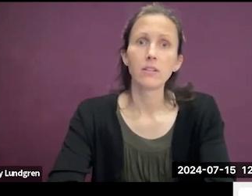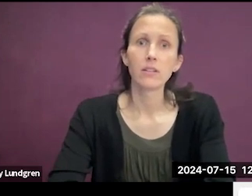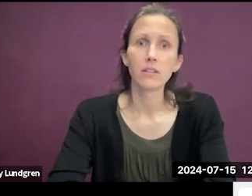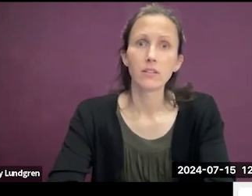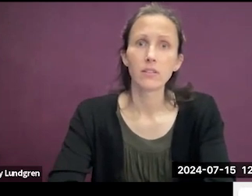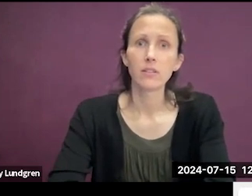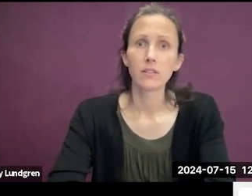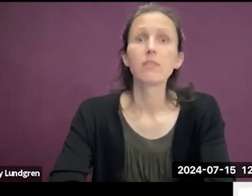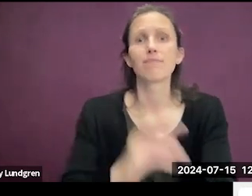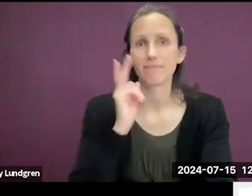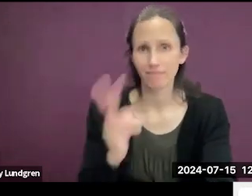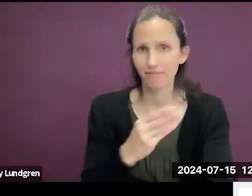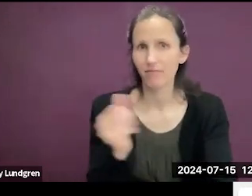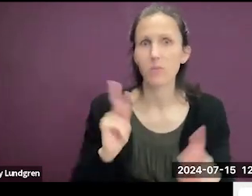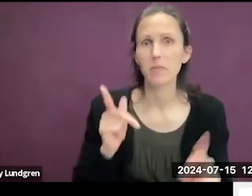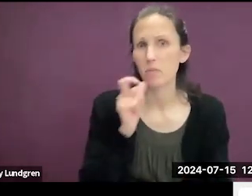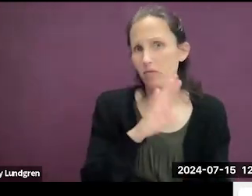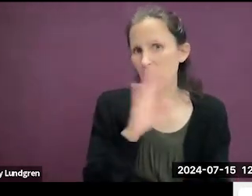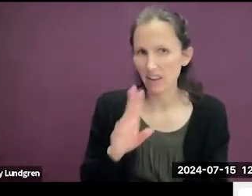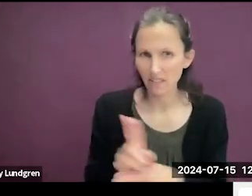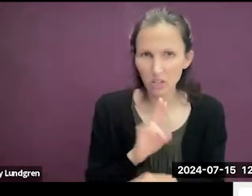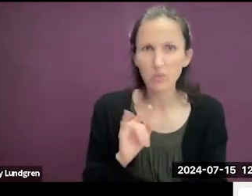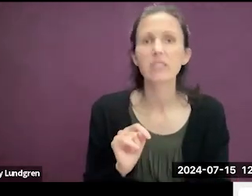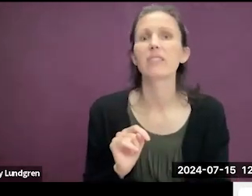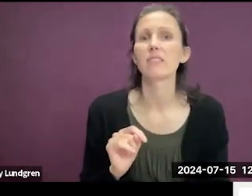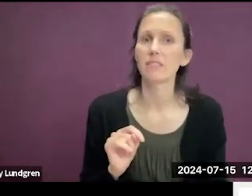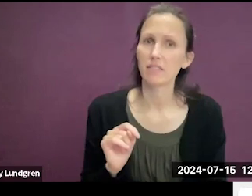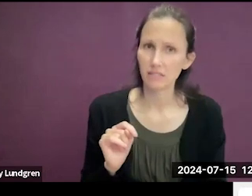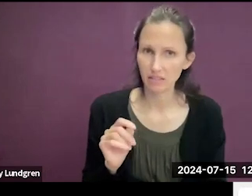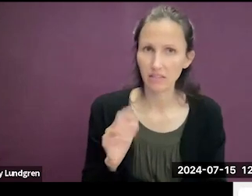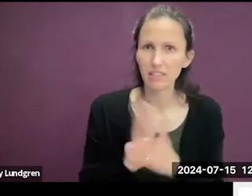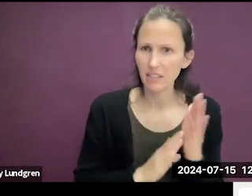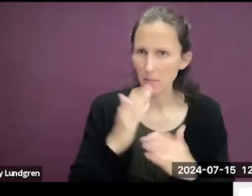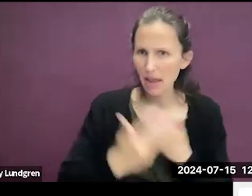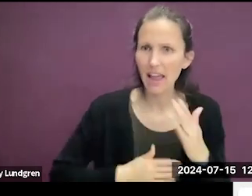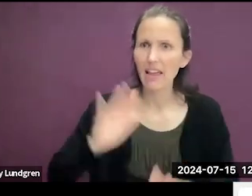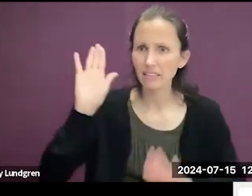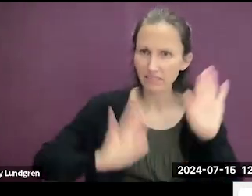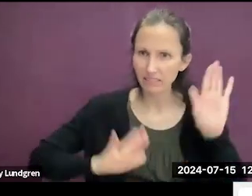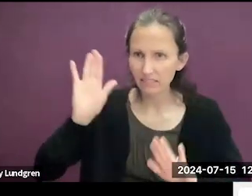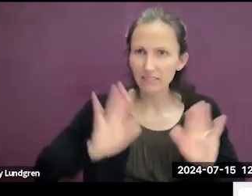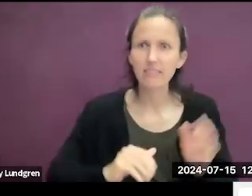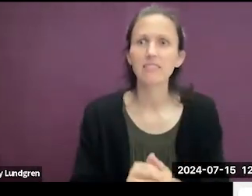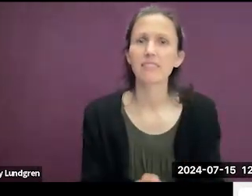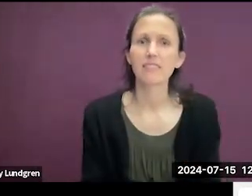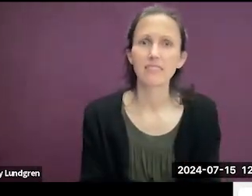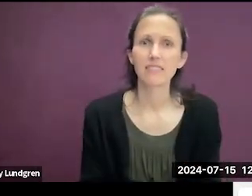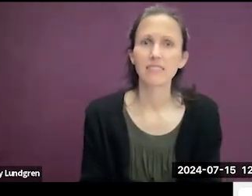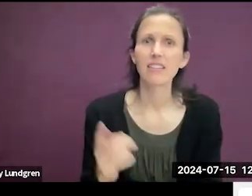Okay, I see a few that have never used it. A few brand new. I see some hands coming up. Someone's used it a few times.